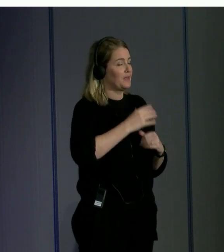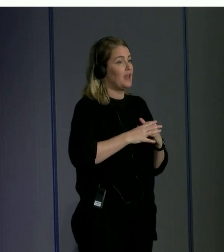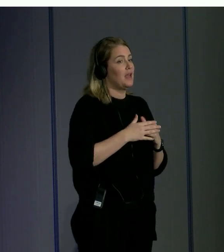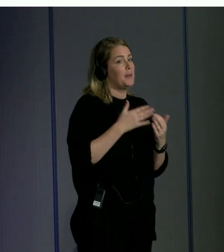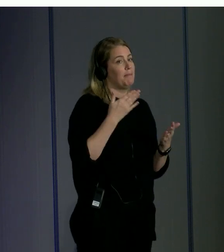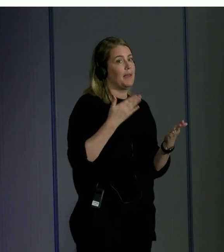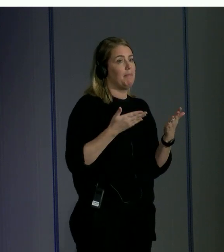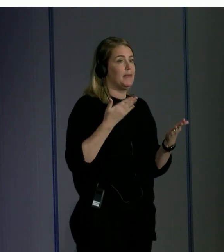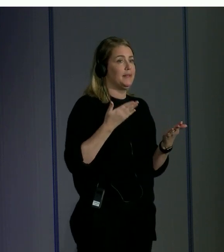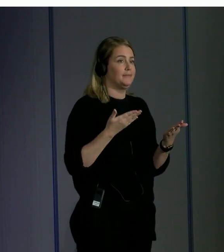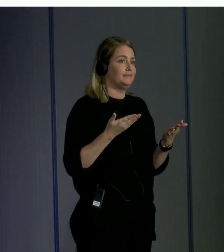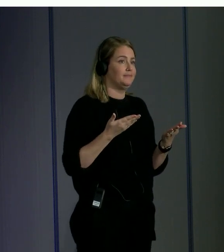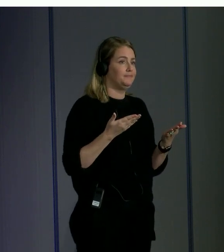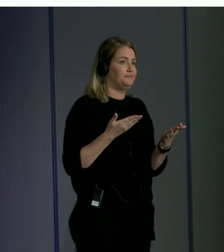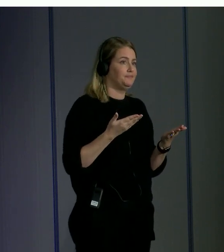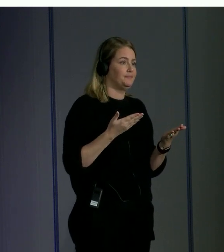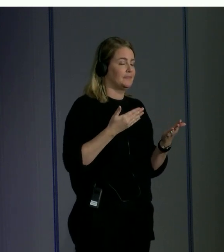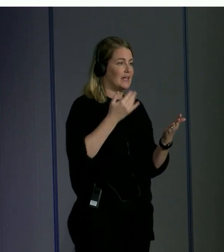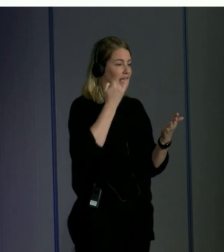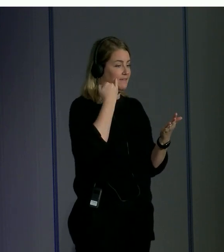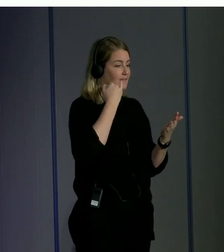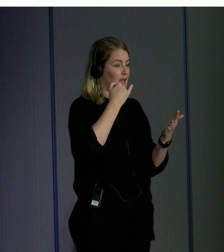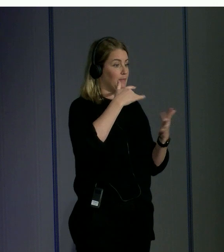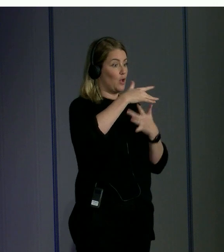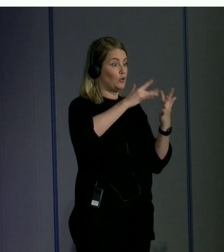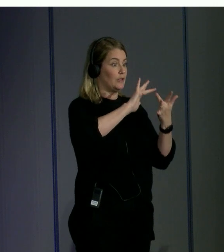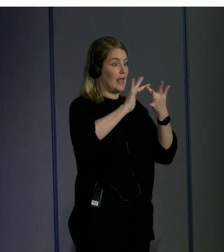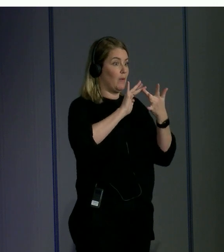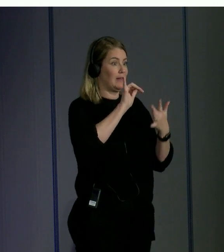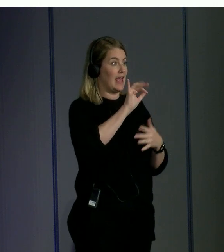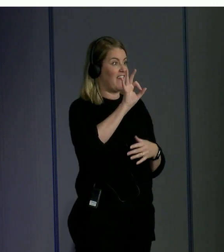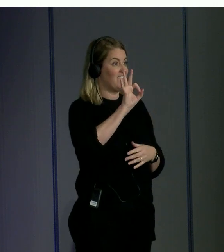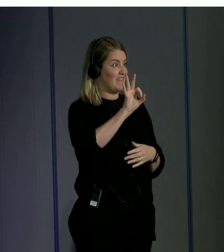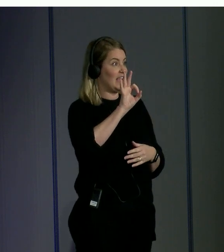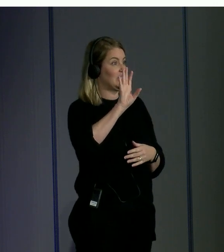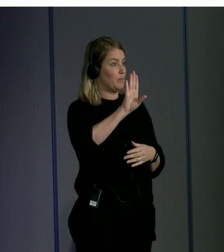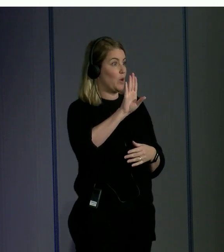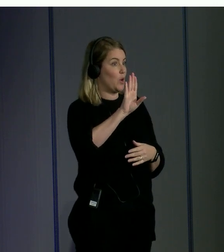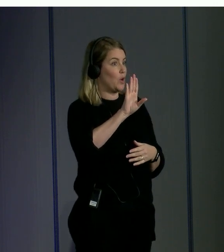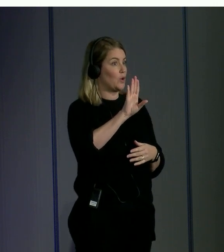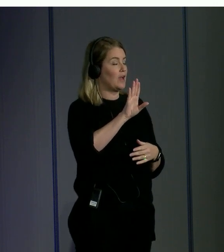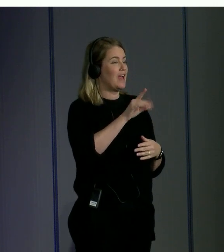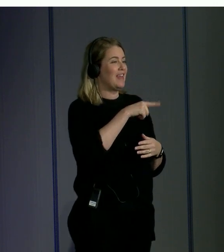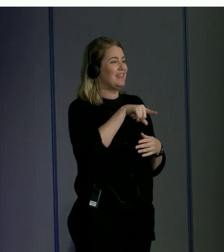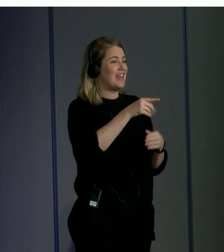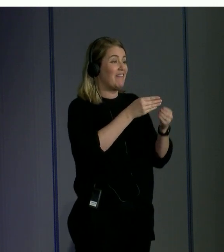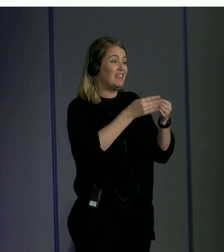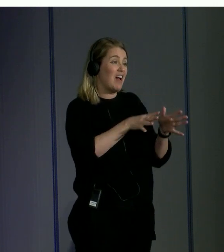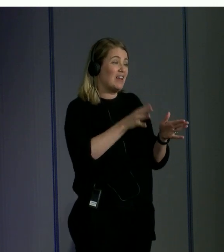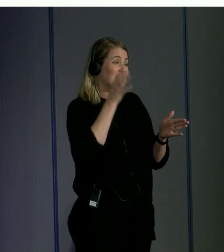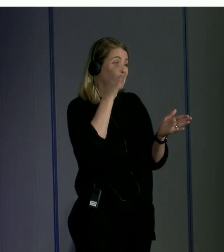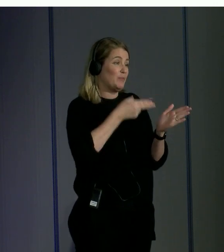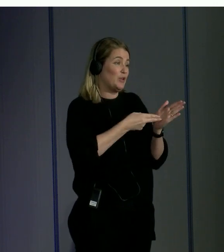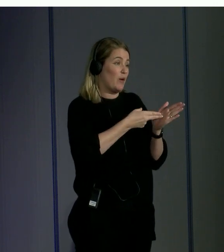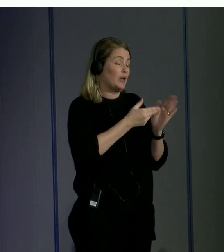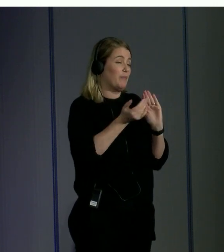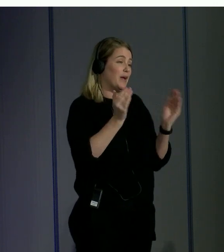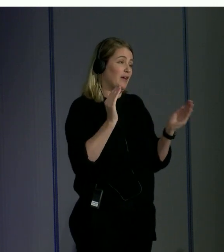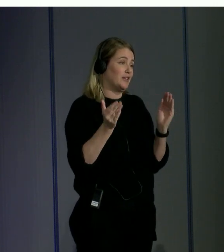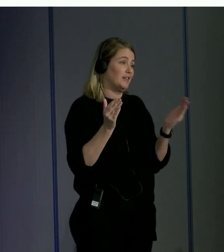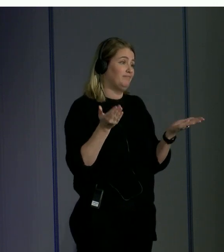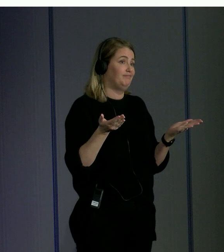maybe a social network like Facebook has lost conceptual integrity in comparison to a social